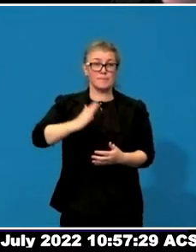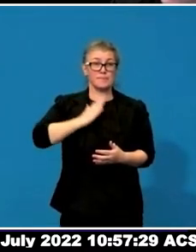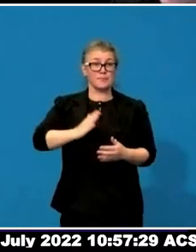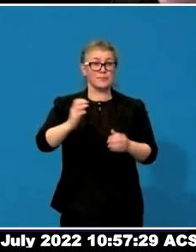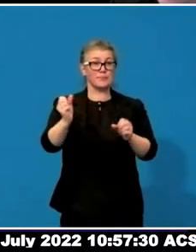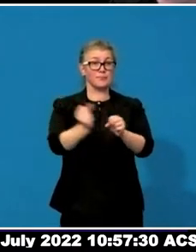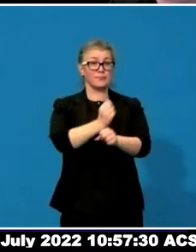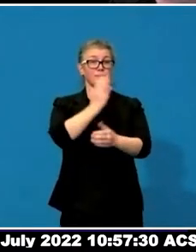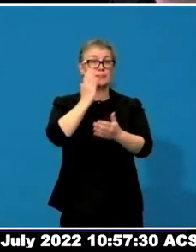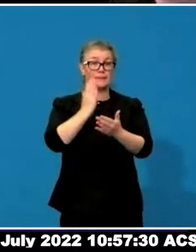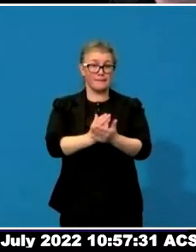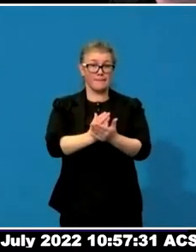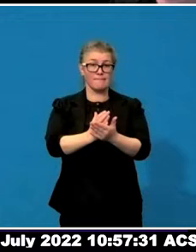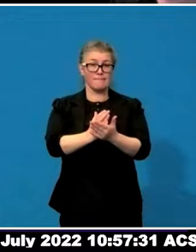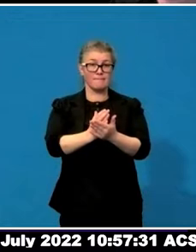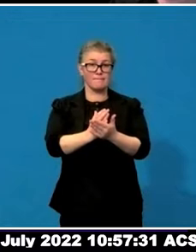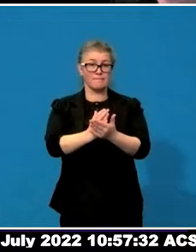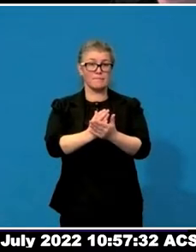conditions in remote locations such as Tennant Creek.